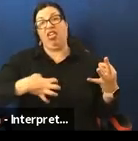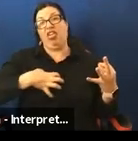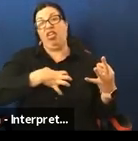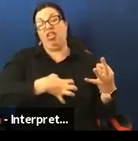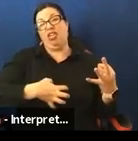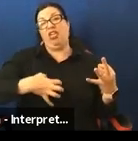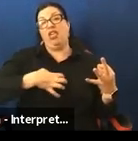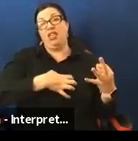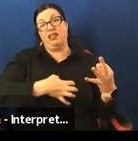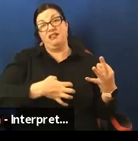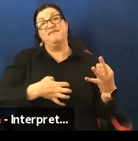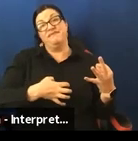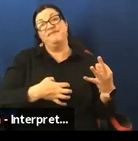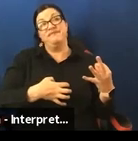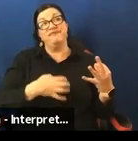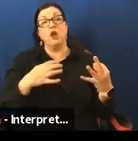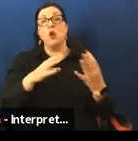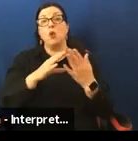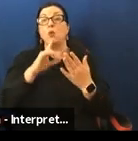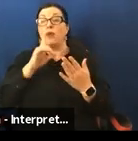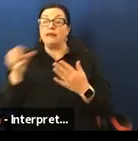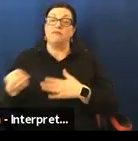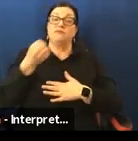Jason Williams: Okay, um, Jason Williams: So,